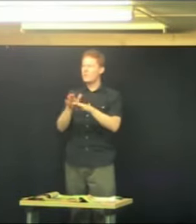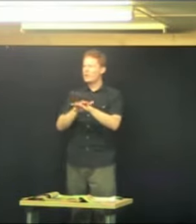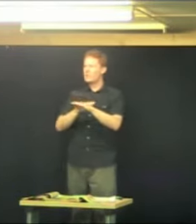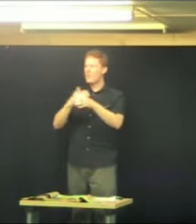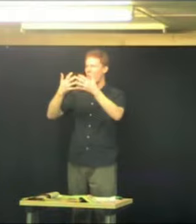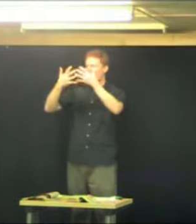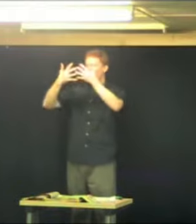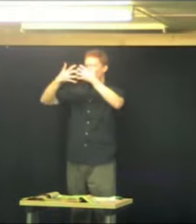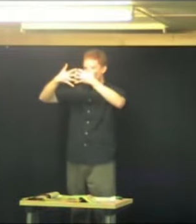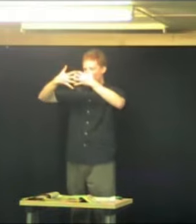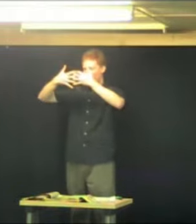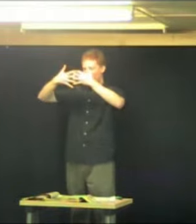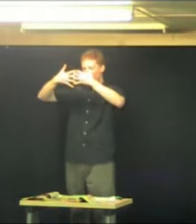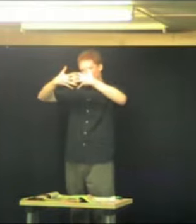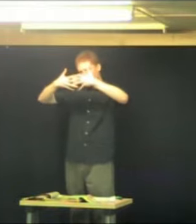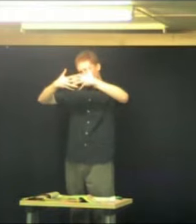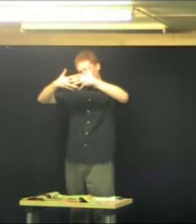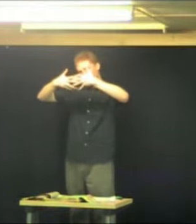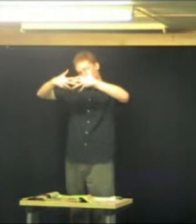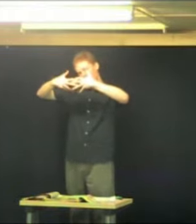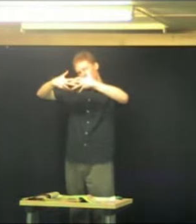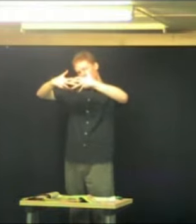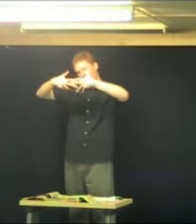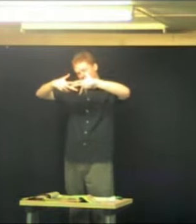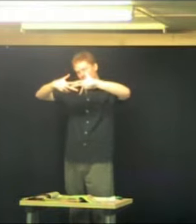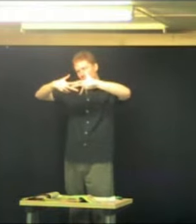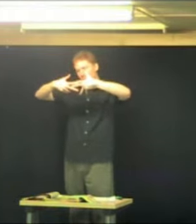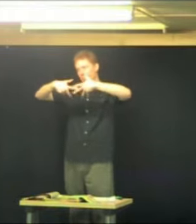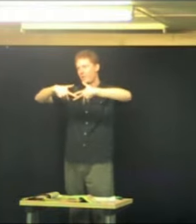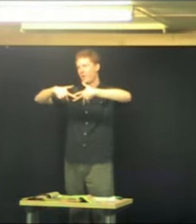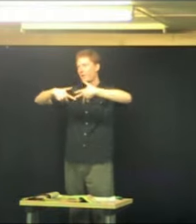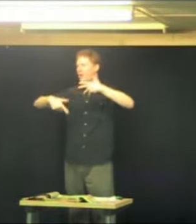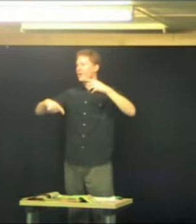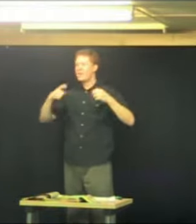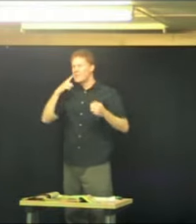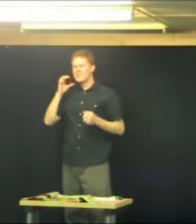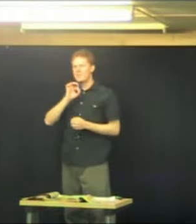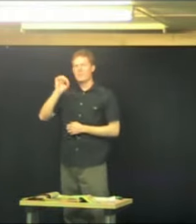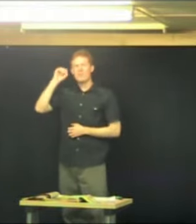It is very slow and over time the relationship weakens the same as the pages slowly unravel